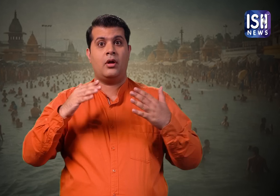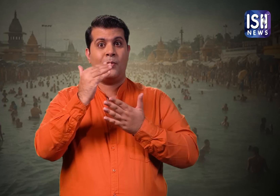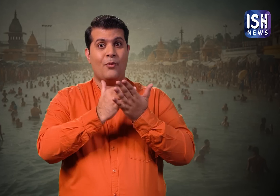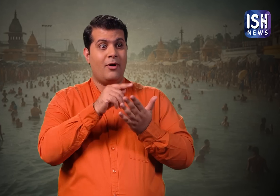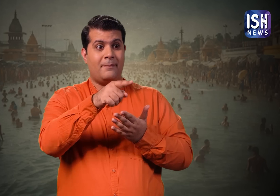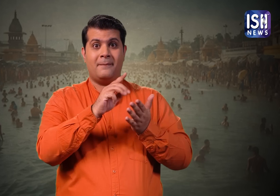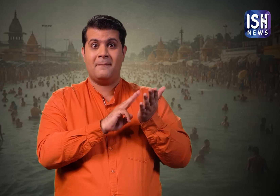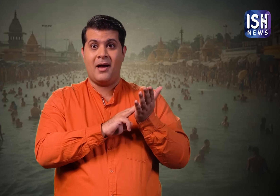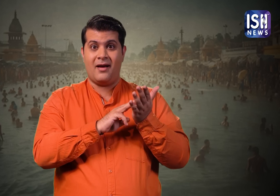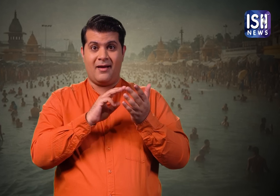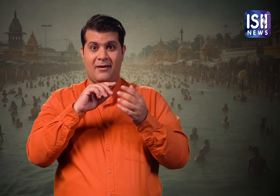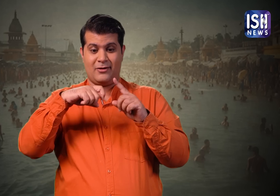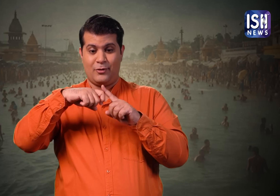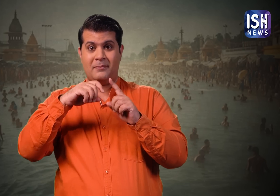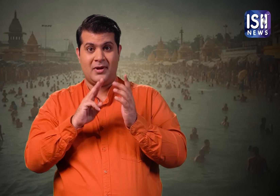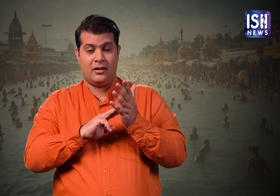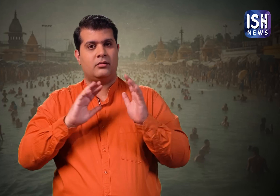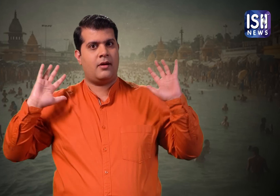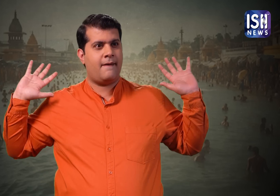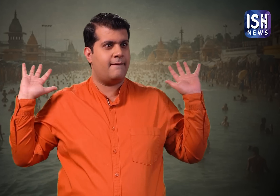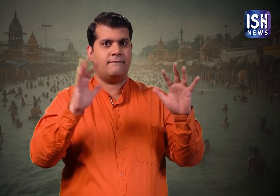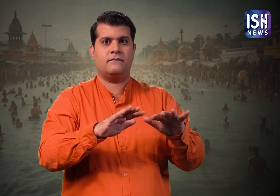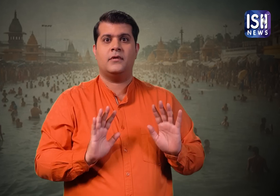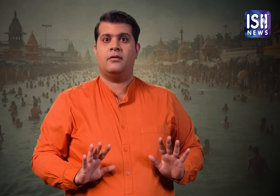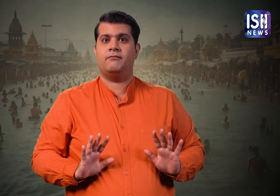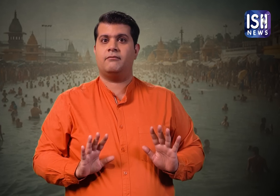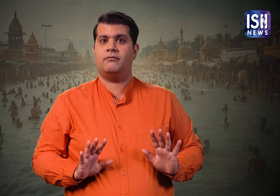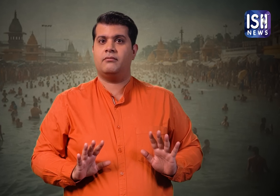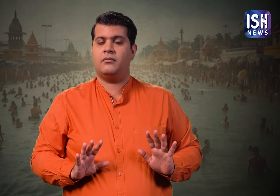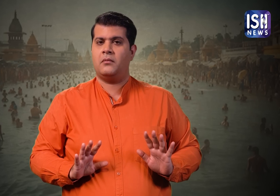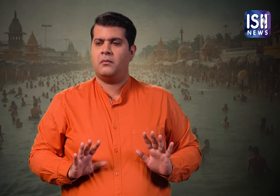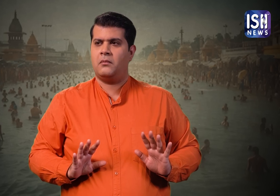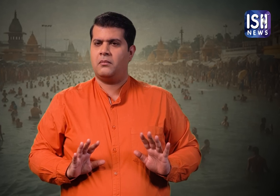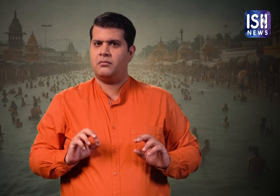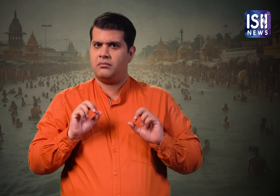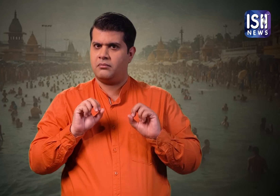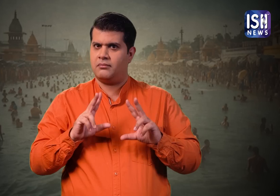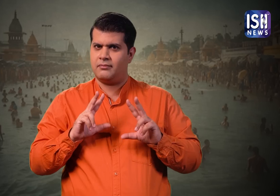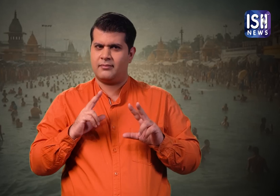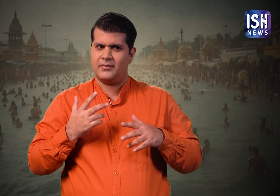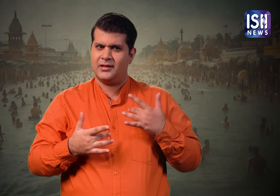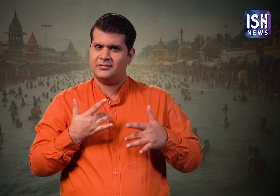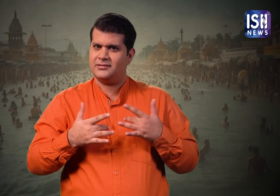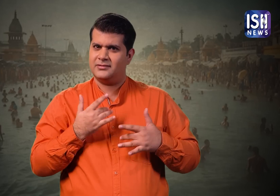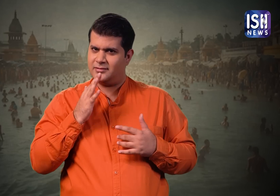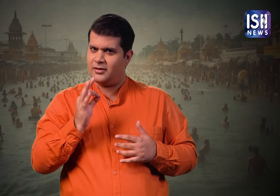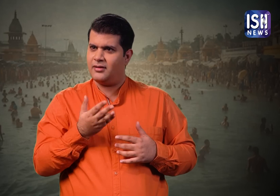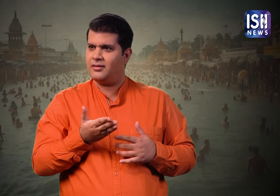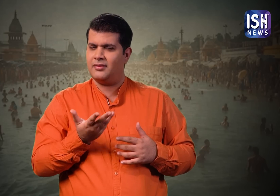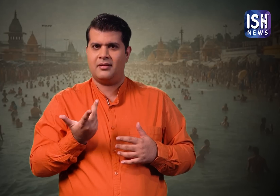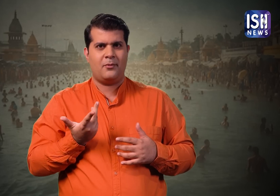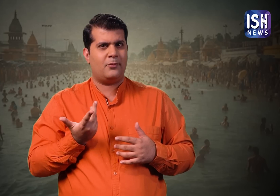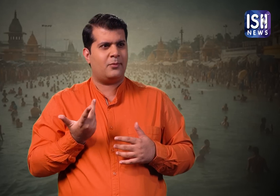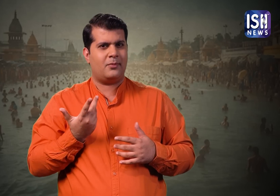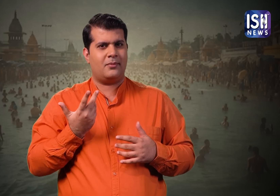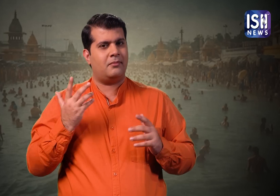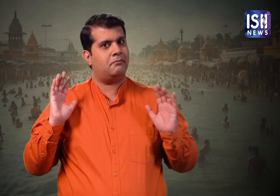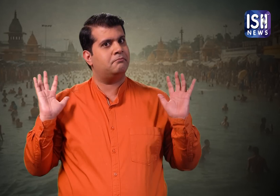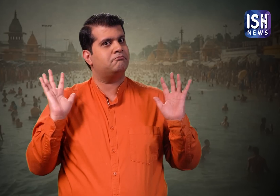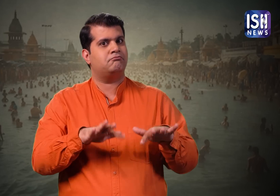However, they all gather only during Kumbh Mela. That's interesting!